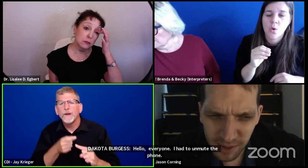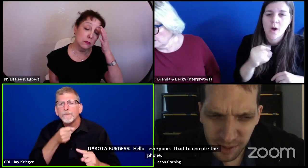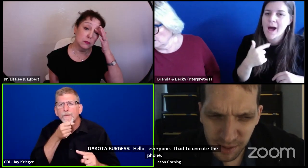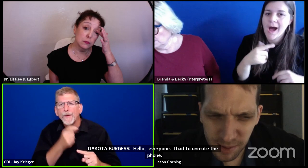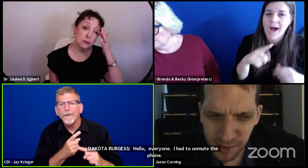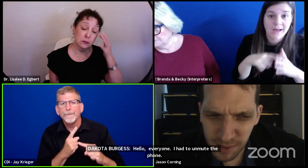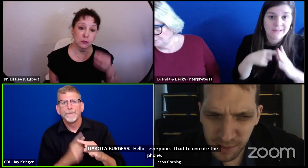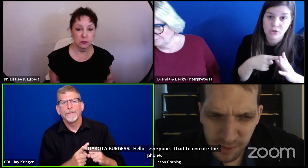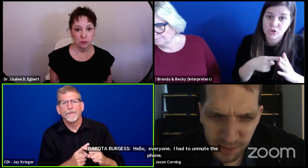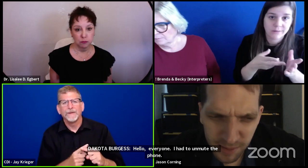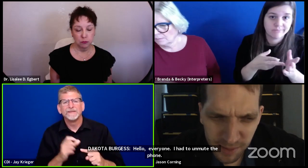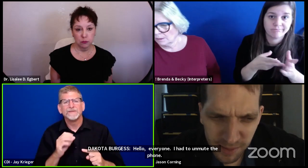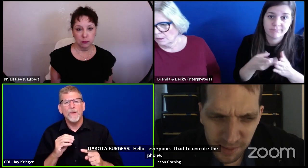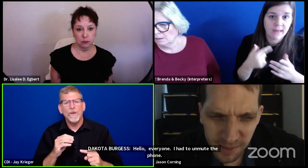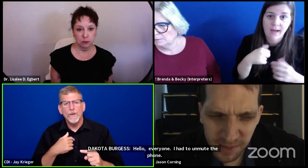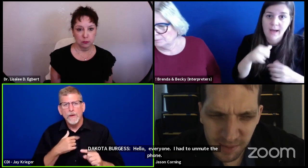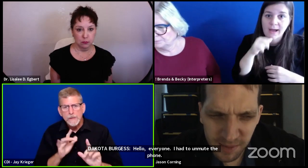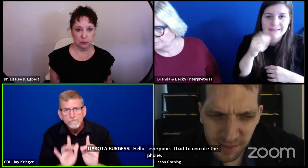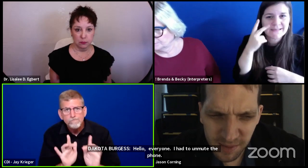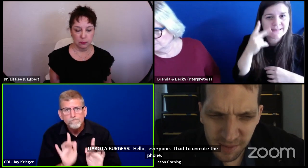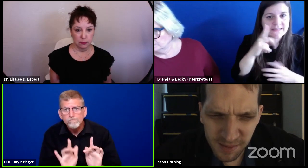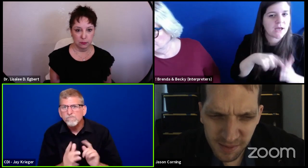I did the update and didn't see the questions.